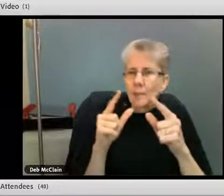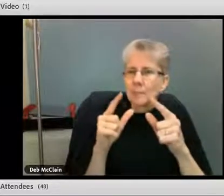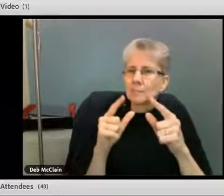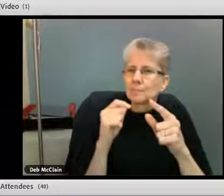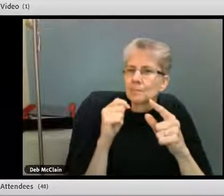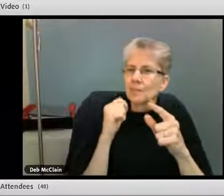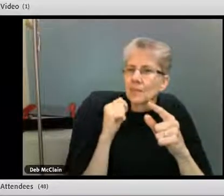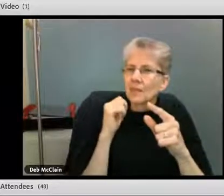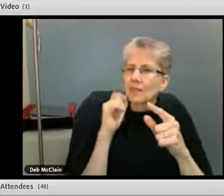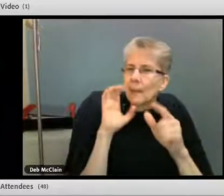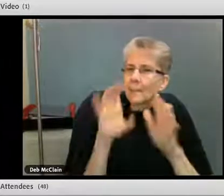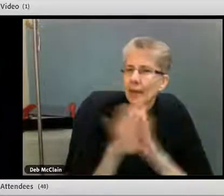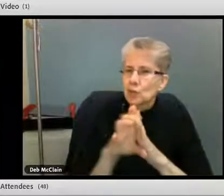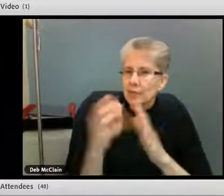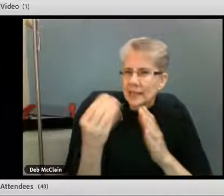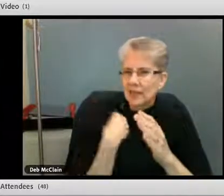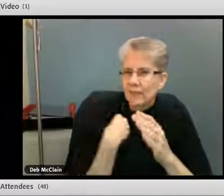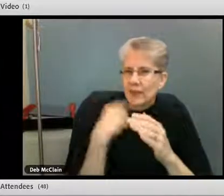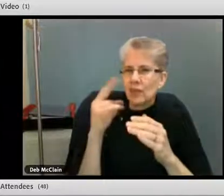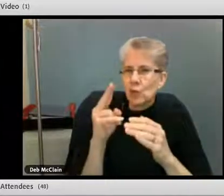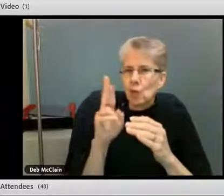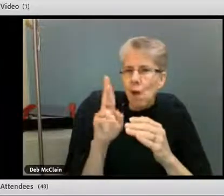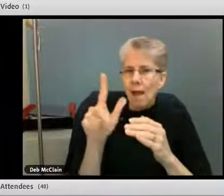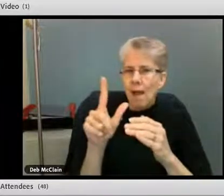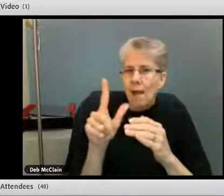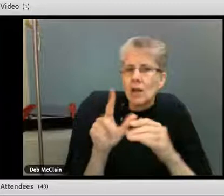So I put in SWFLN, and all of the marketing materials